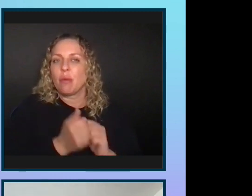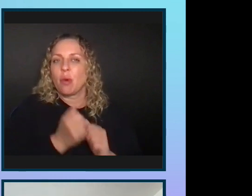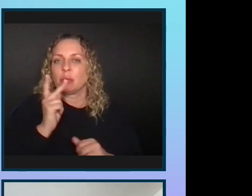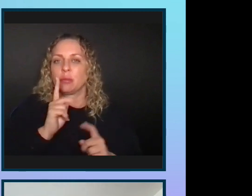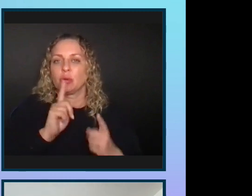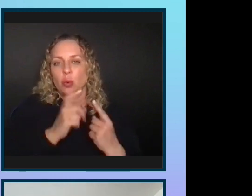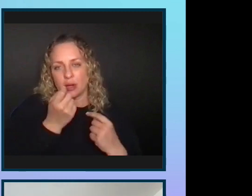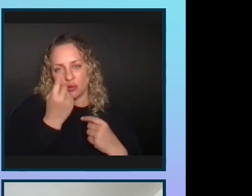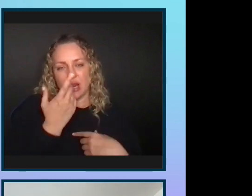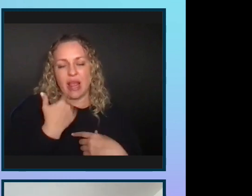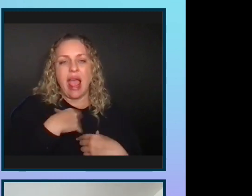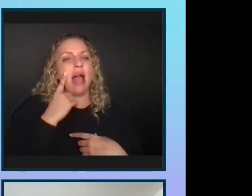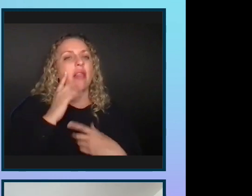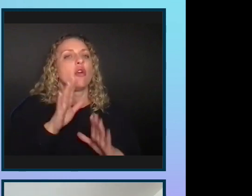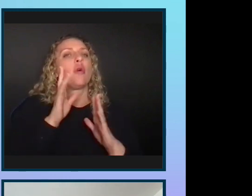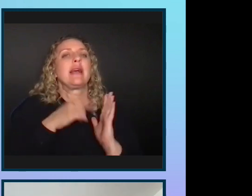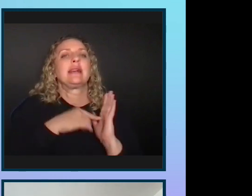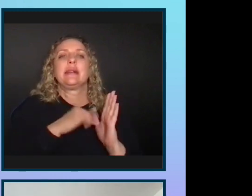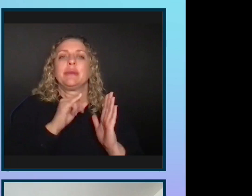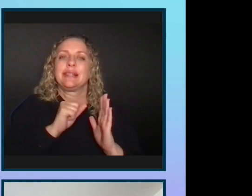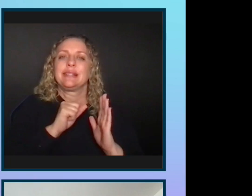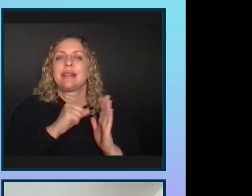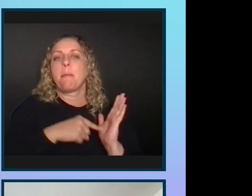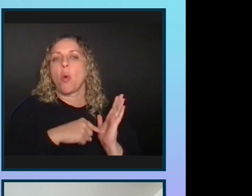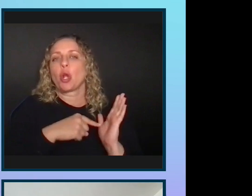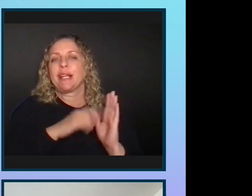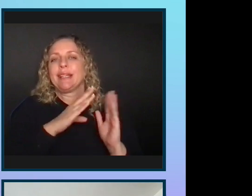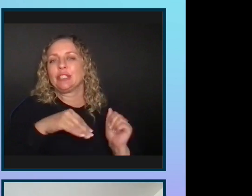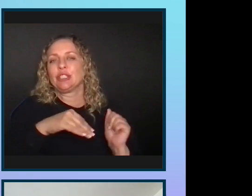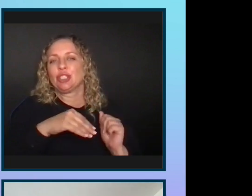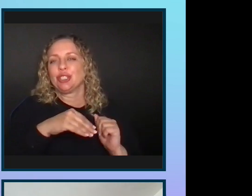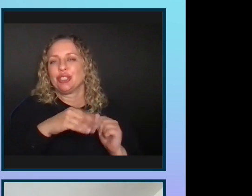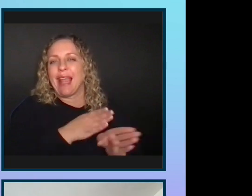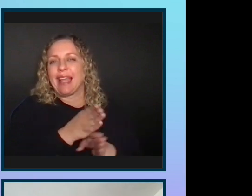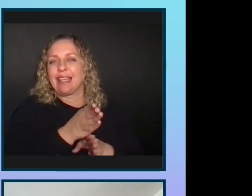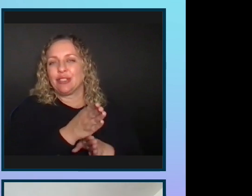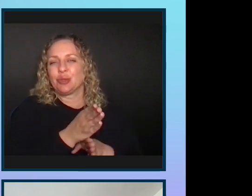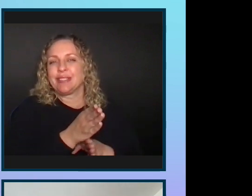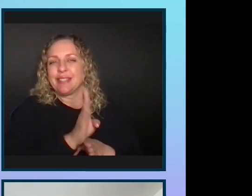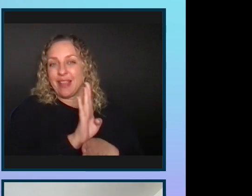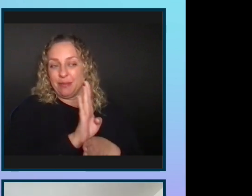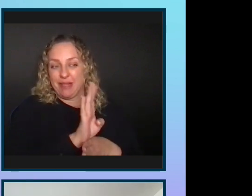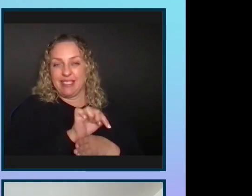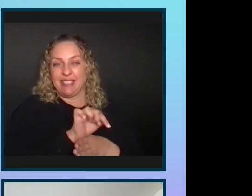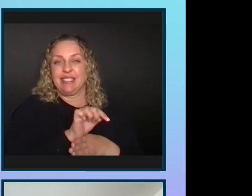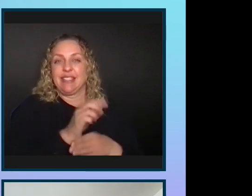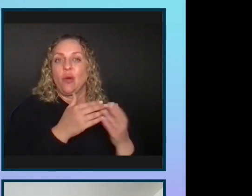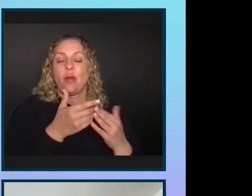I think a great example of this is the mortgage industry, the mortgage industry is an industry like whether it's on purpose or not,